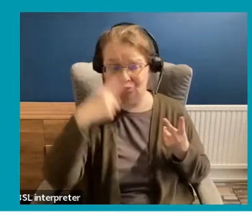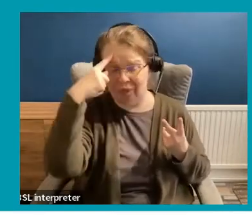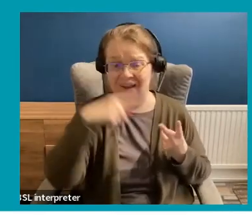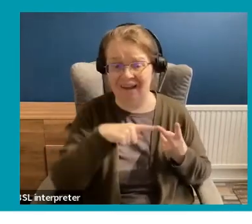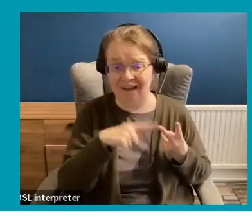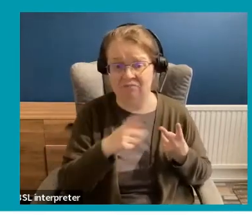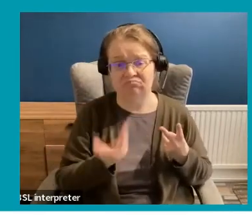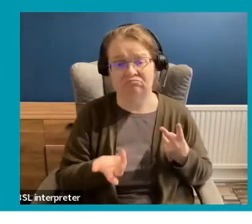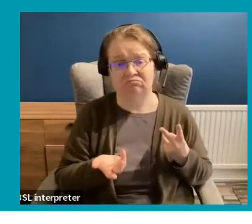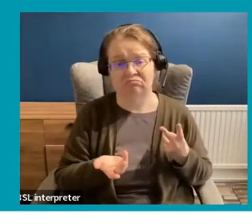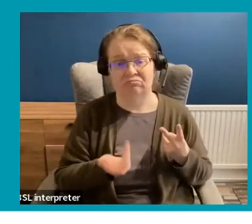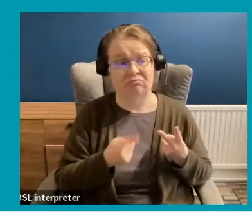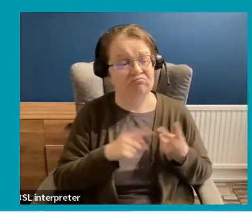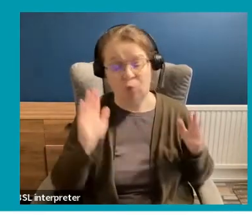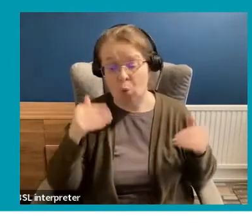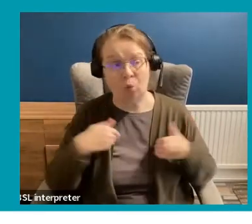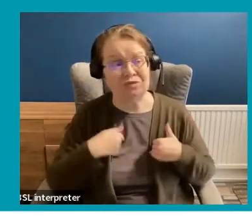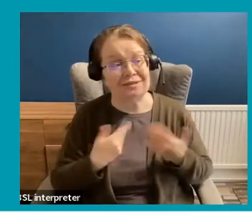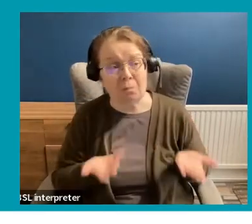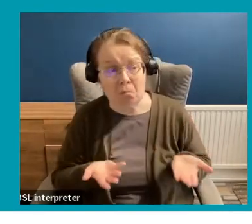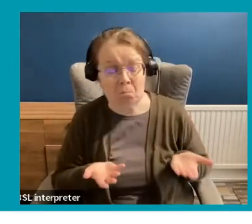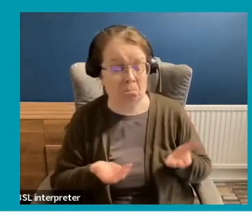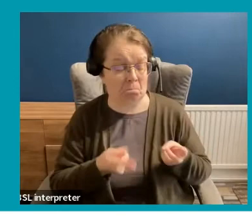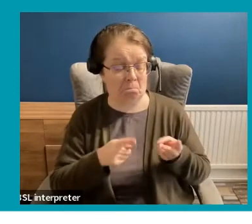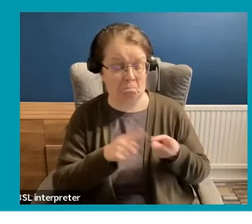You could have autistic people working in your company.